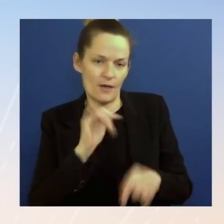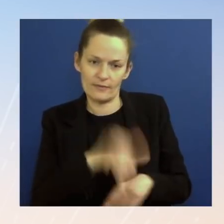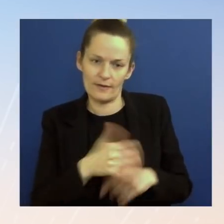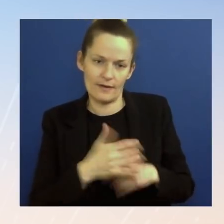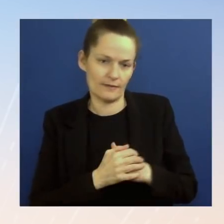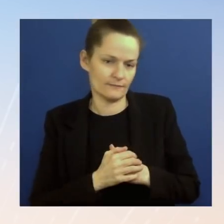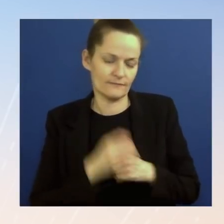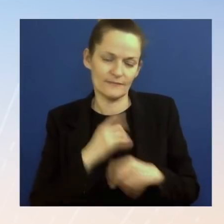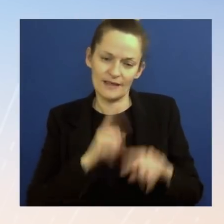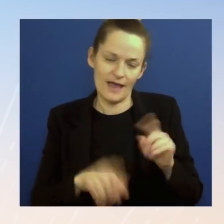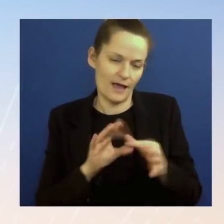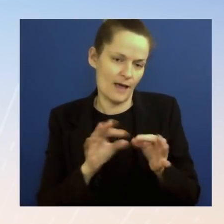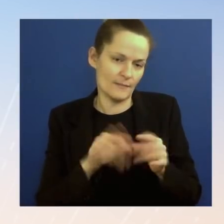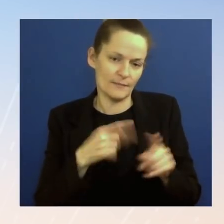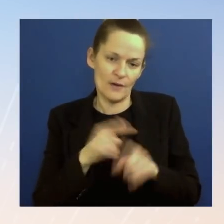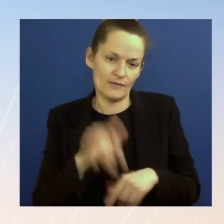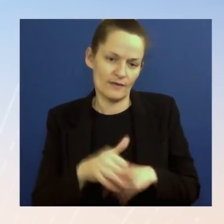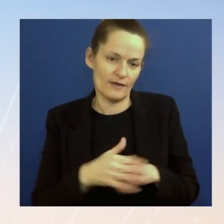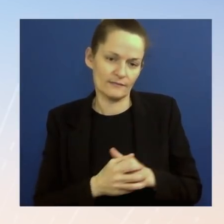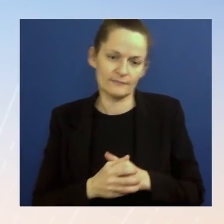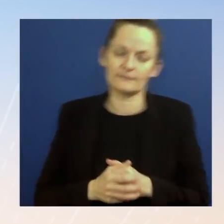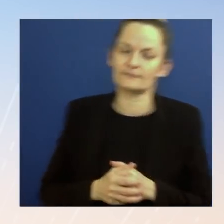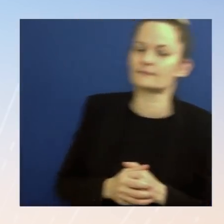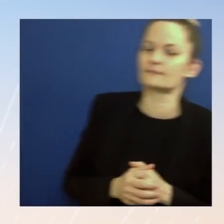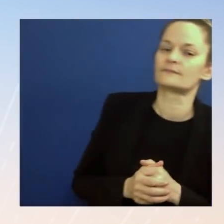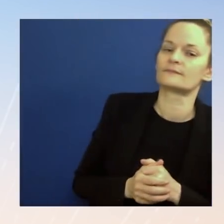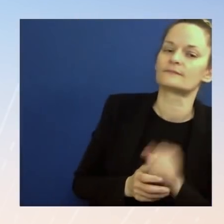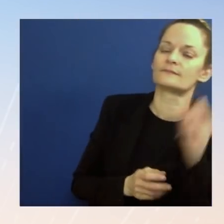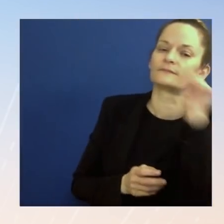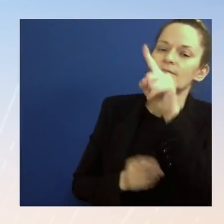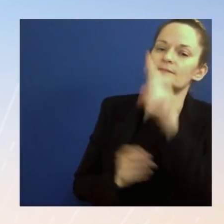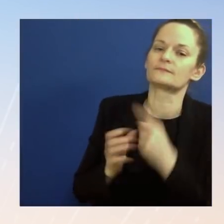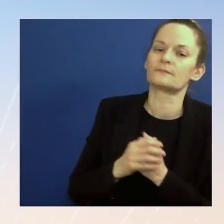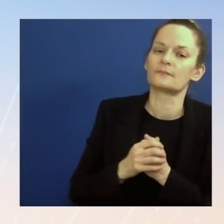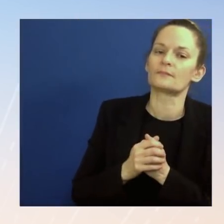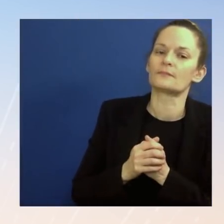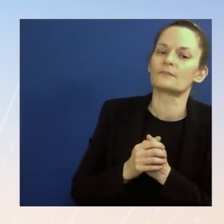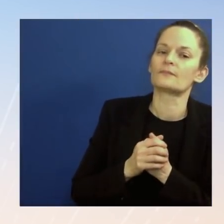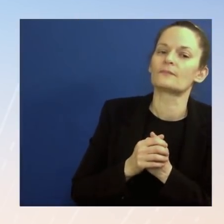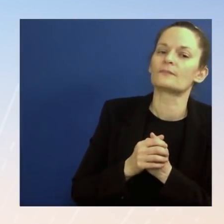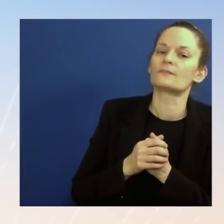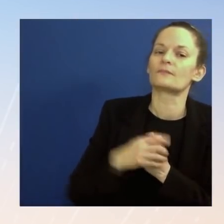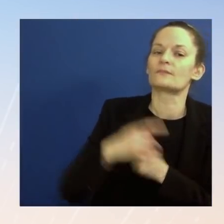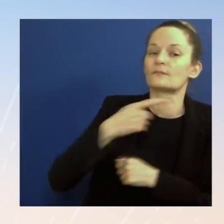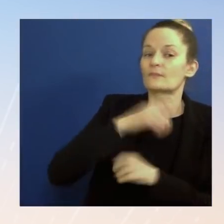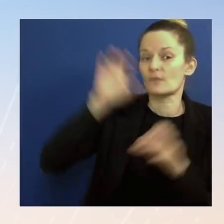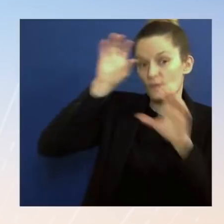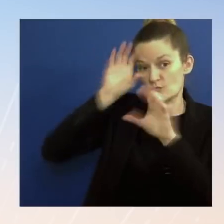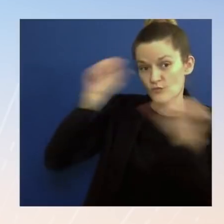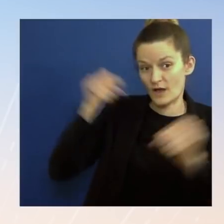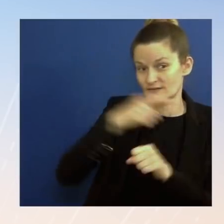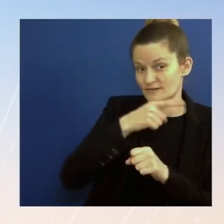maybe, perhaps the Ukrainian border and visit refugees -- Ukrainian refugees -- like other foreign leaders are doing?